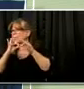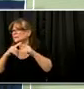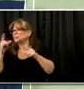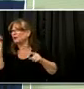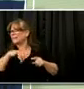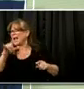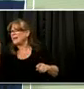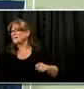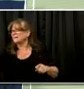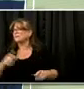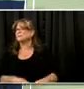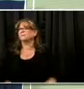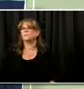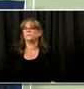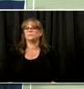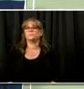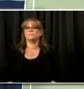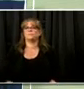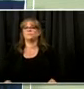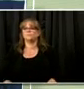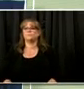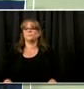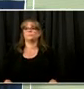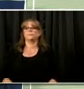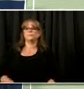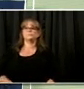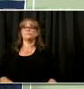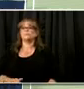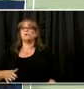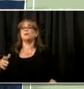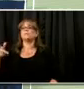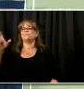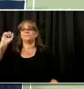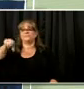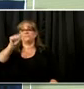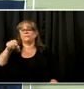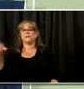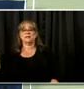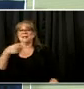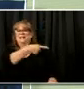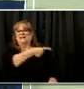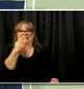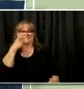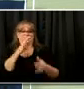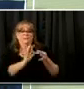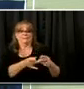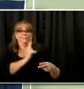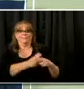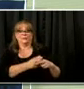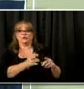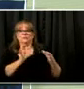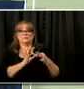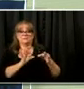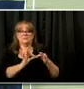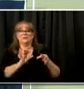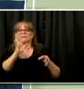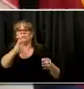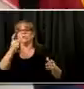As the commissioner is speaking to, one of the flexibilities we worked on over the summer was changing some of the attendance rules and how we can do that. So,